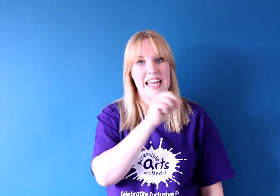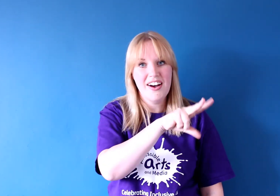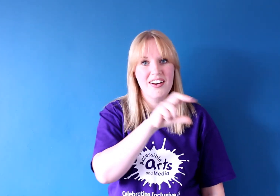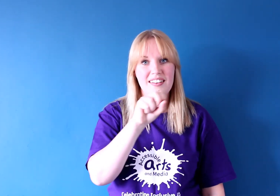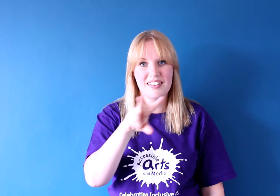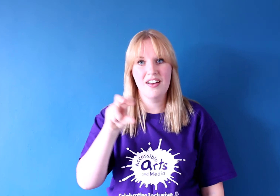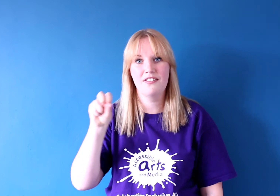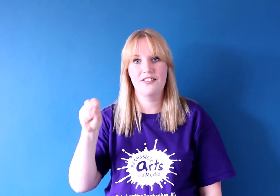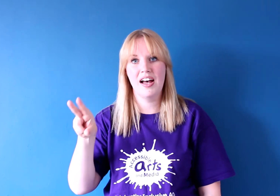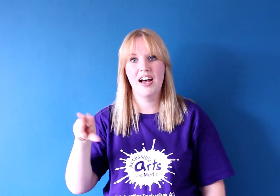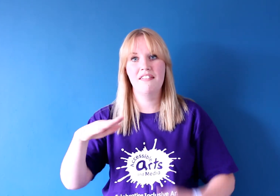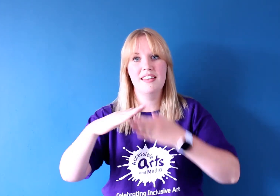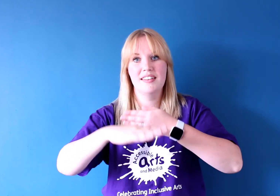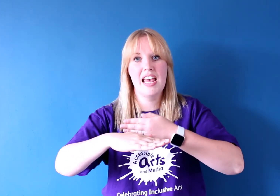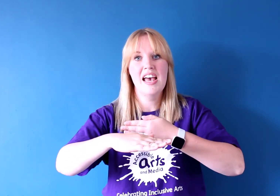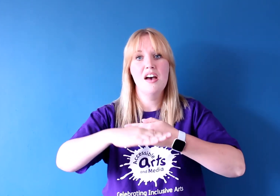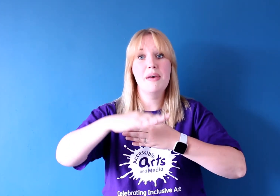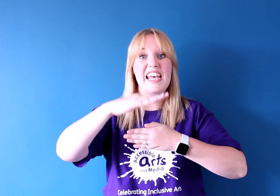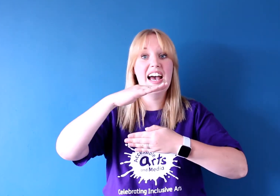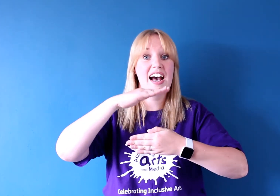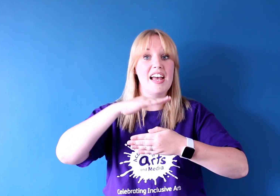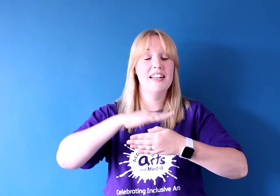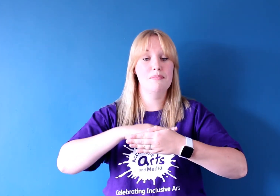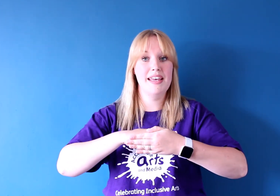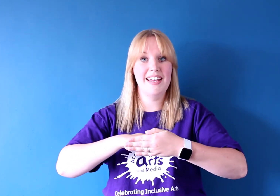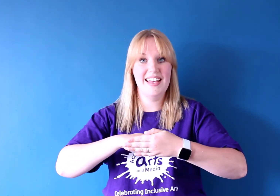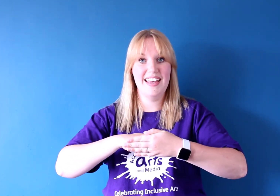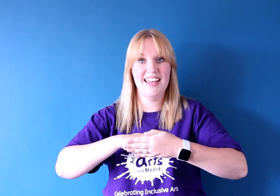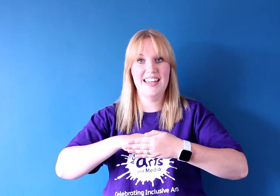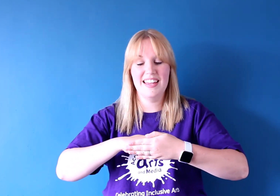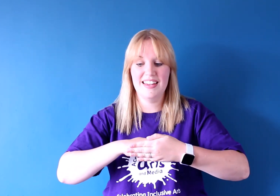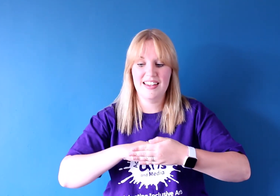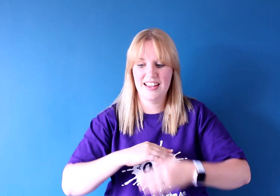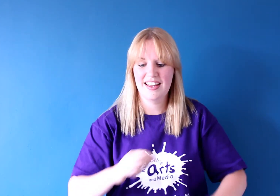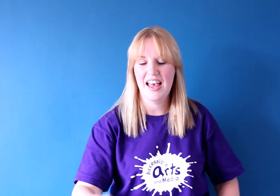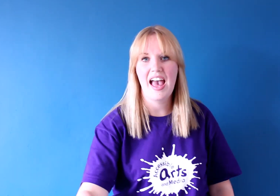On safari, stay behind me.